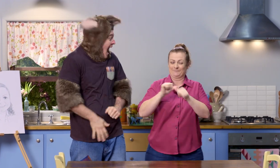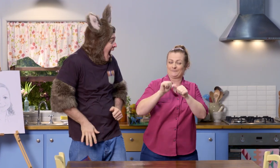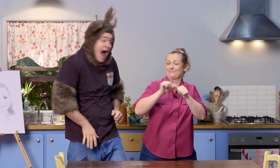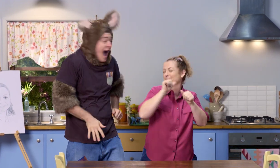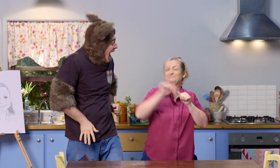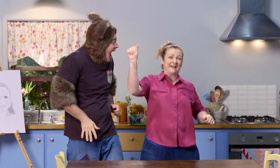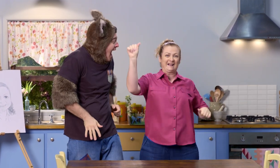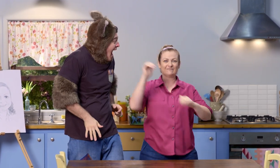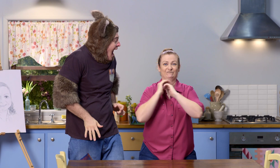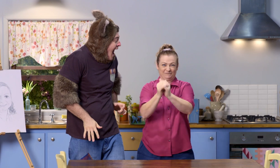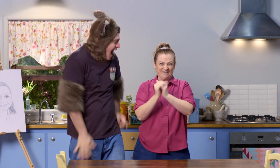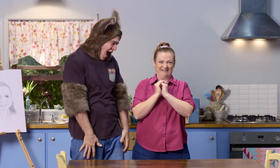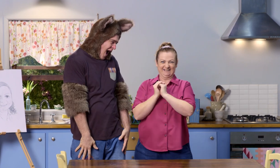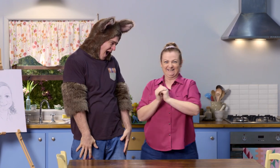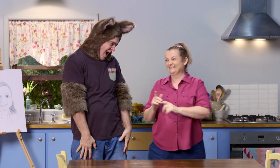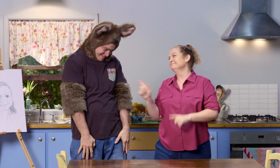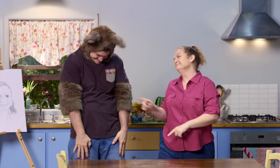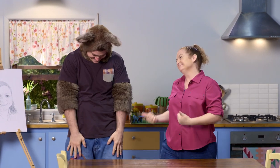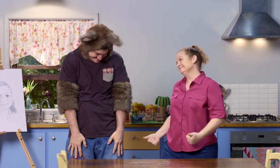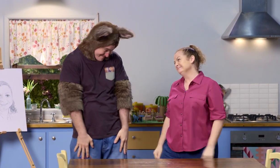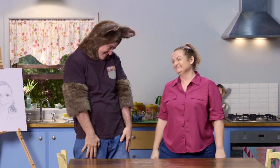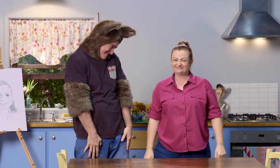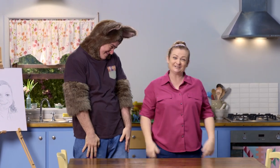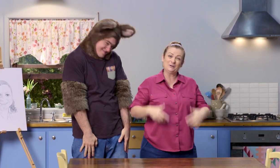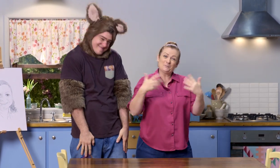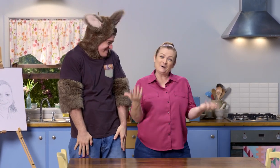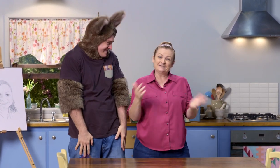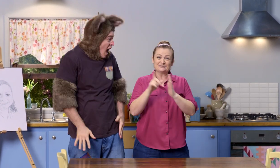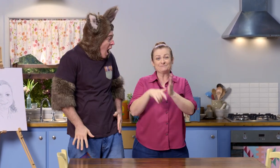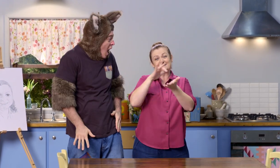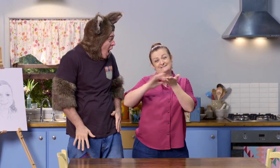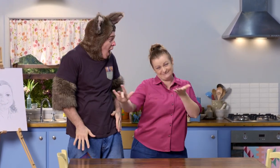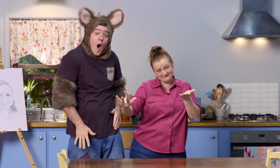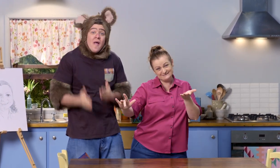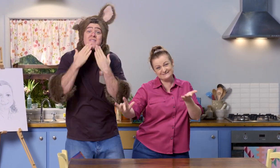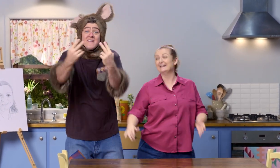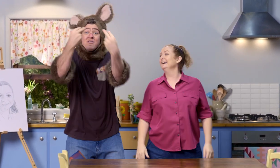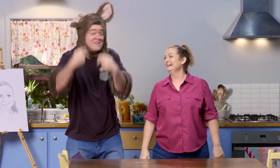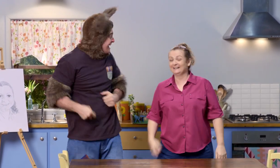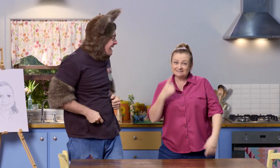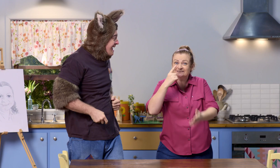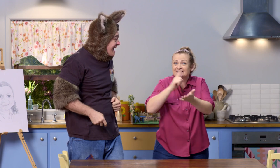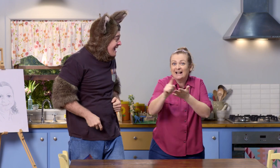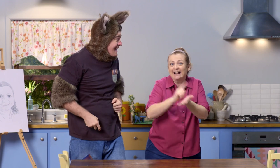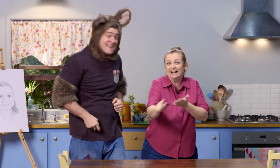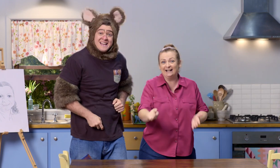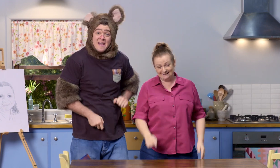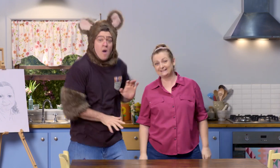And you are my very best friend ever too. Oh! Well, our time is up. Thanks for watching. See you next time.